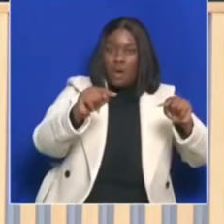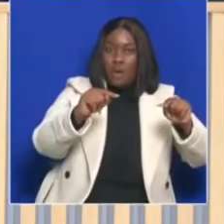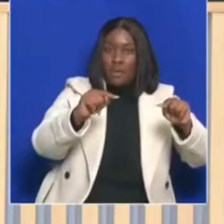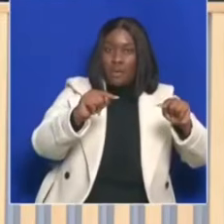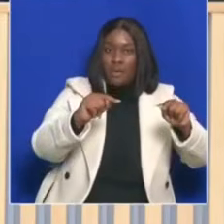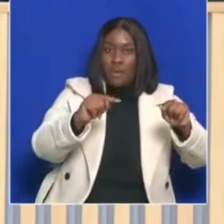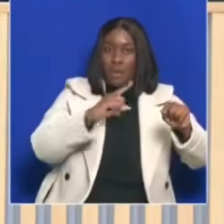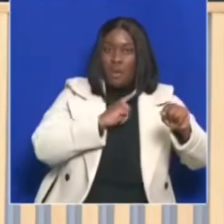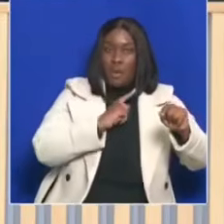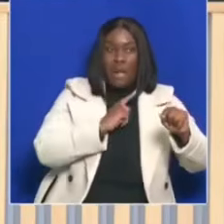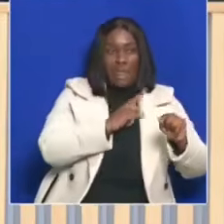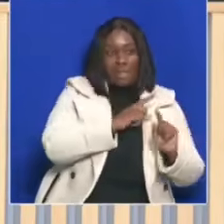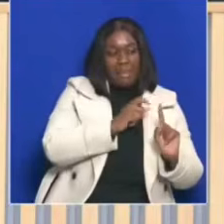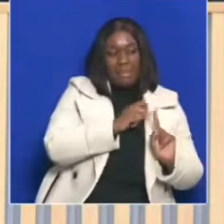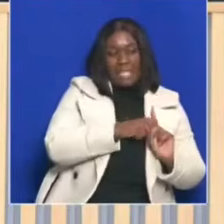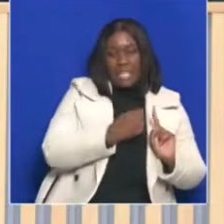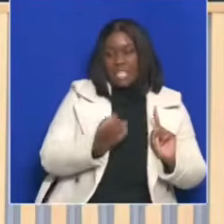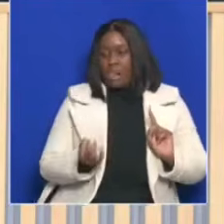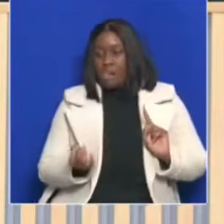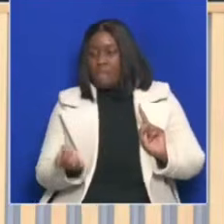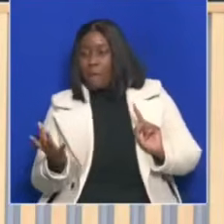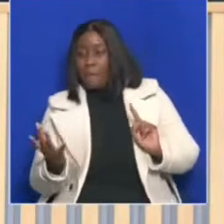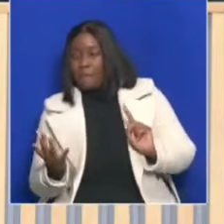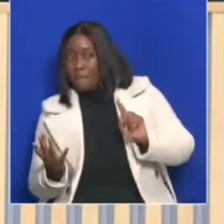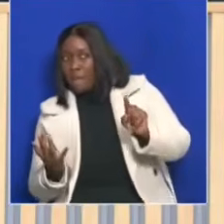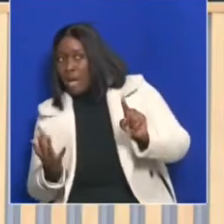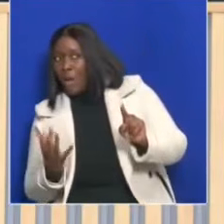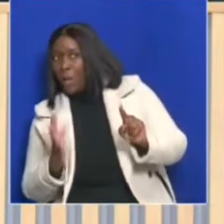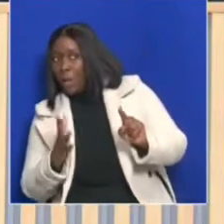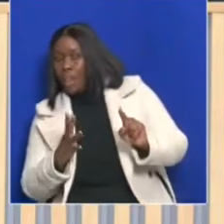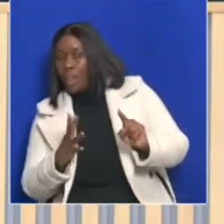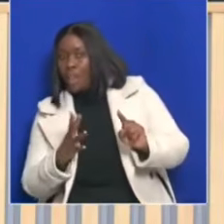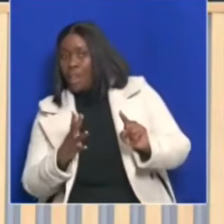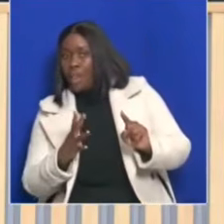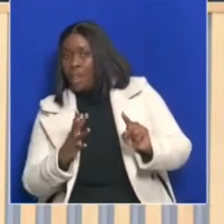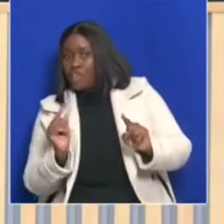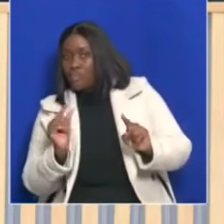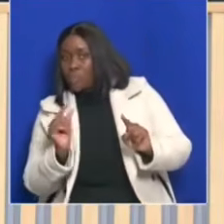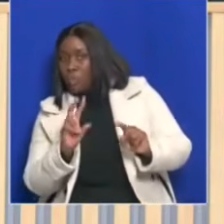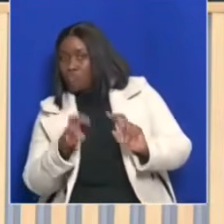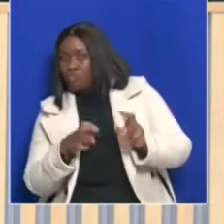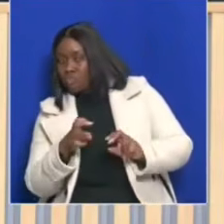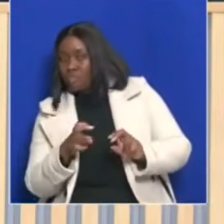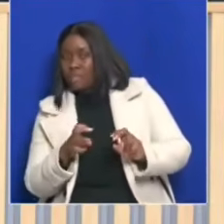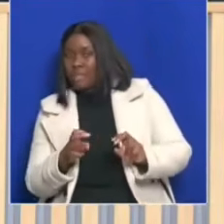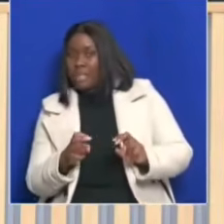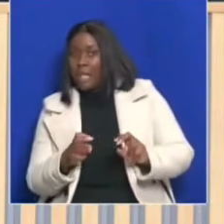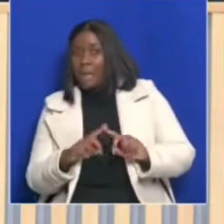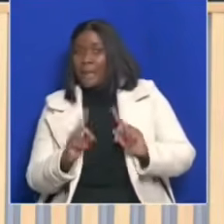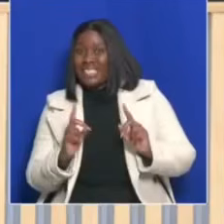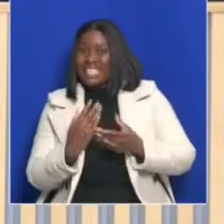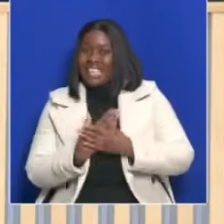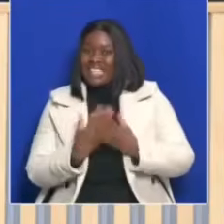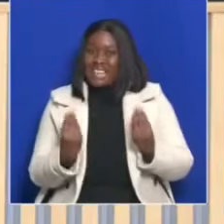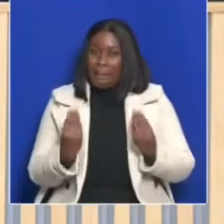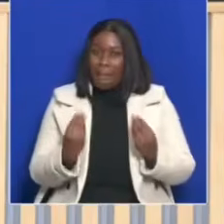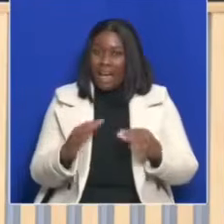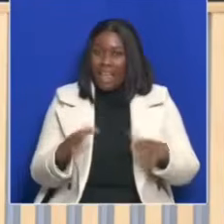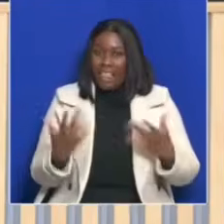number there's a no no known suspect in advance is that is that the criticism is that a criticism and